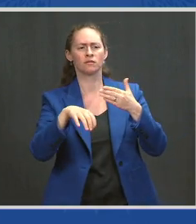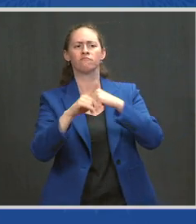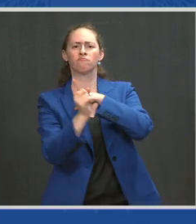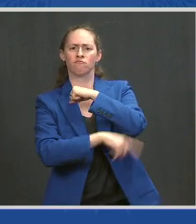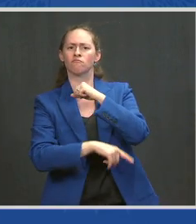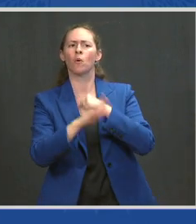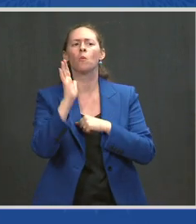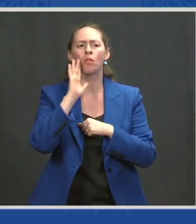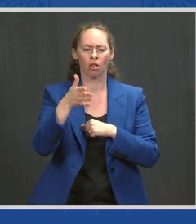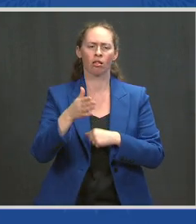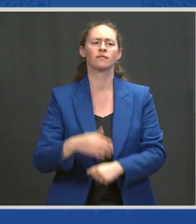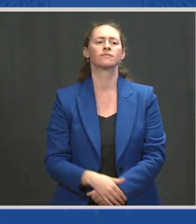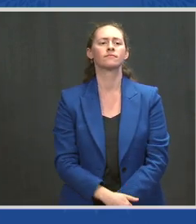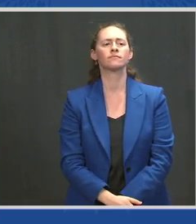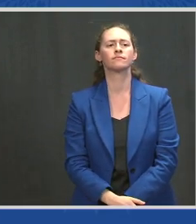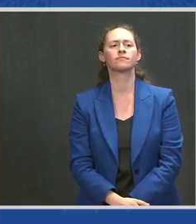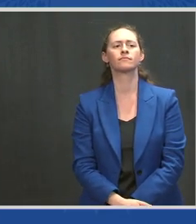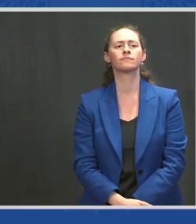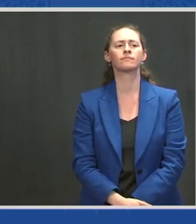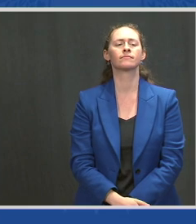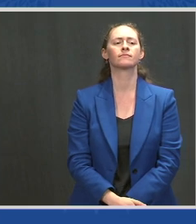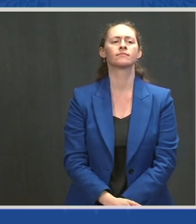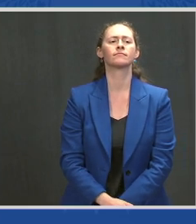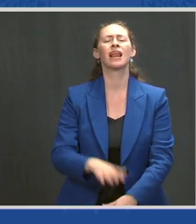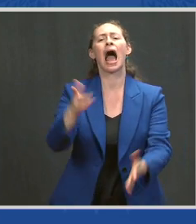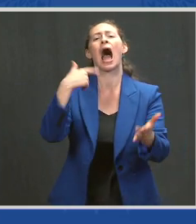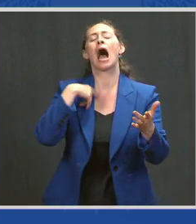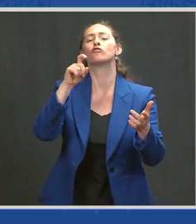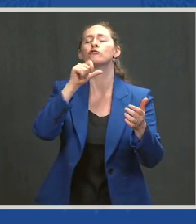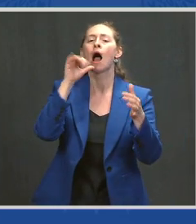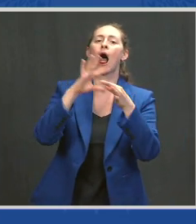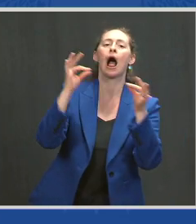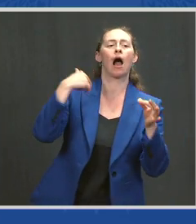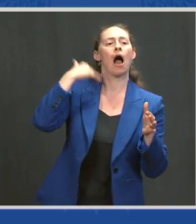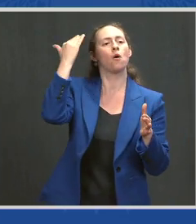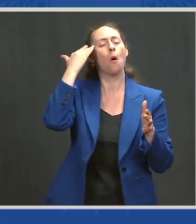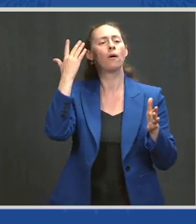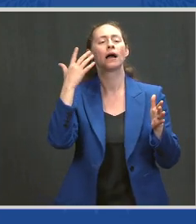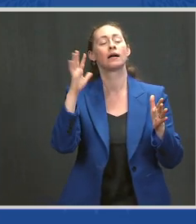I don't know; I shouldn't say this; it's unfair of me -- I suspect you may all think doesn't matter,